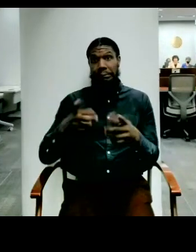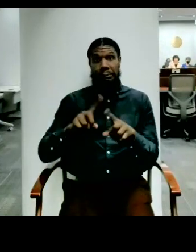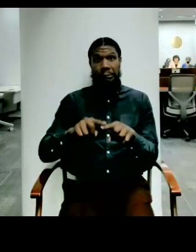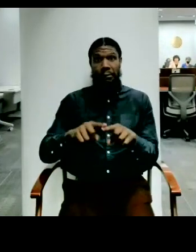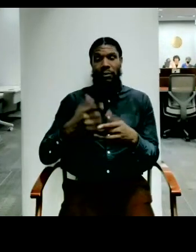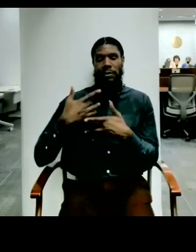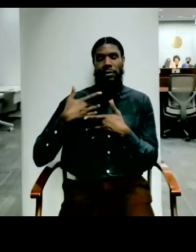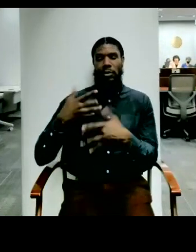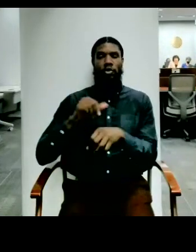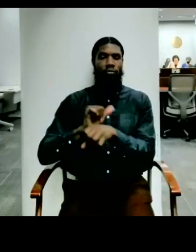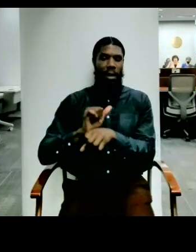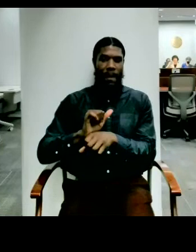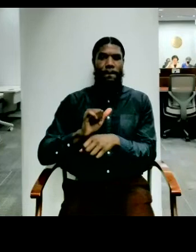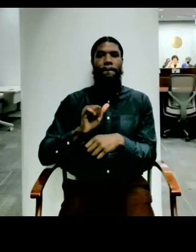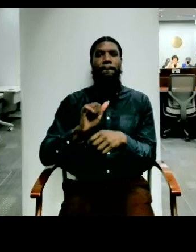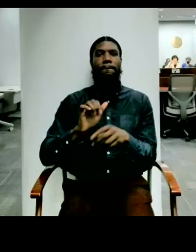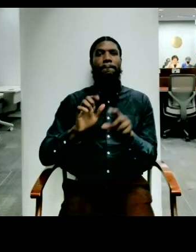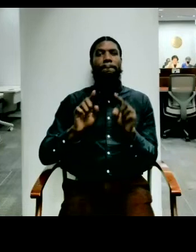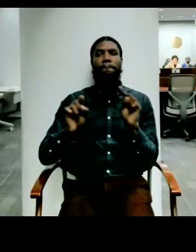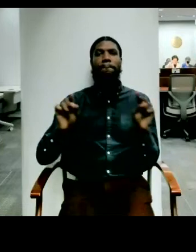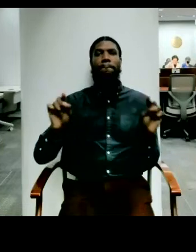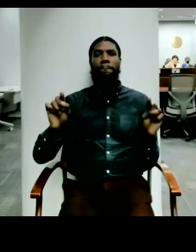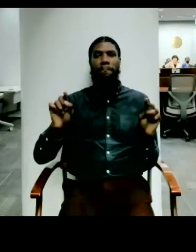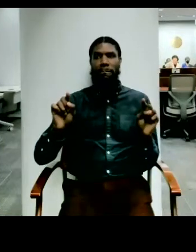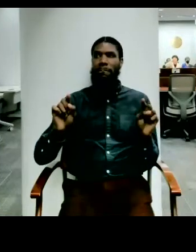what we have seen is these jobs themselves last a long time.